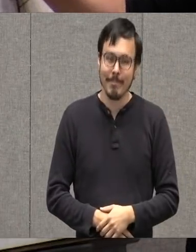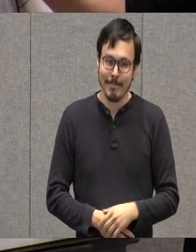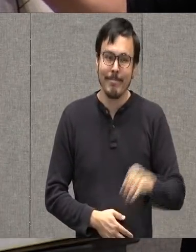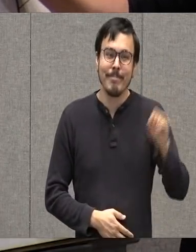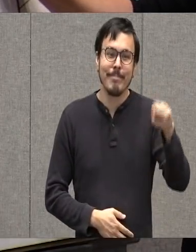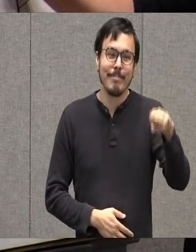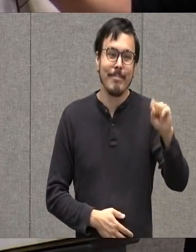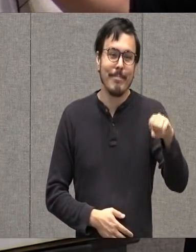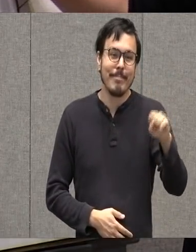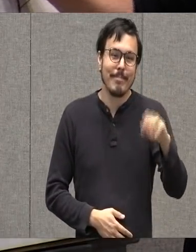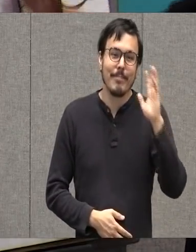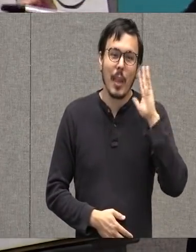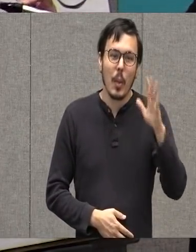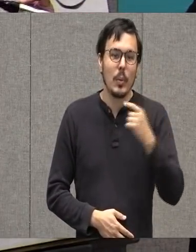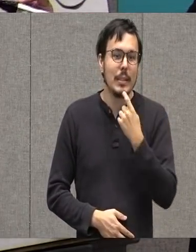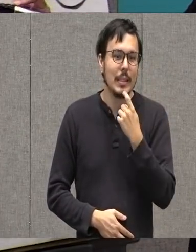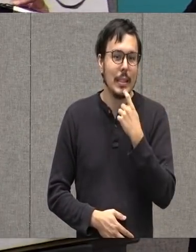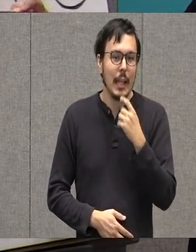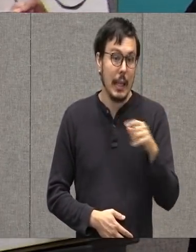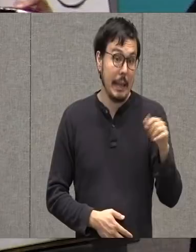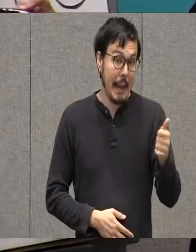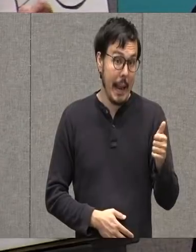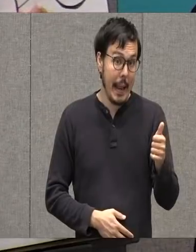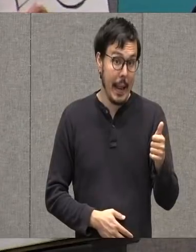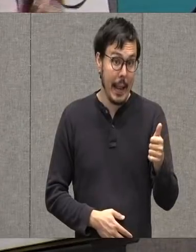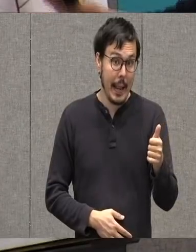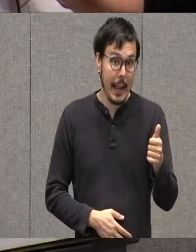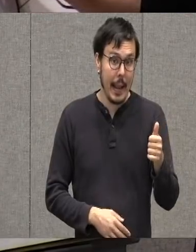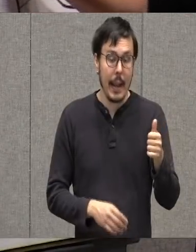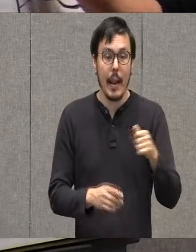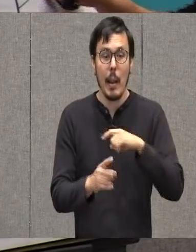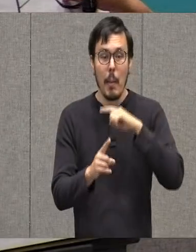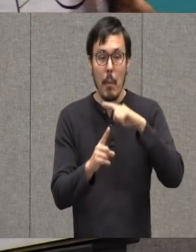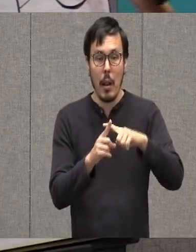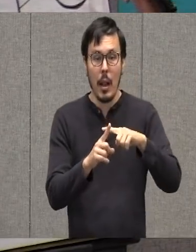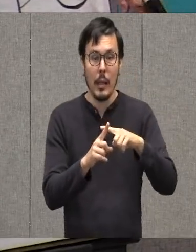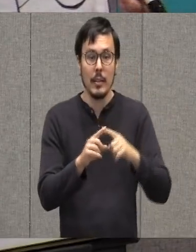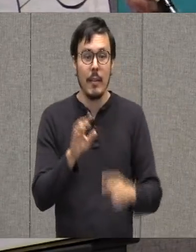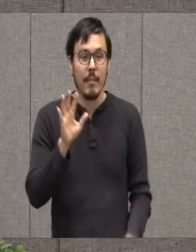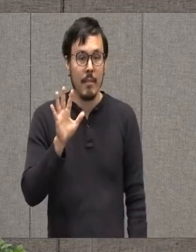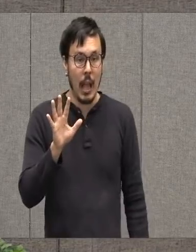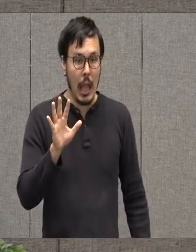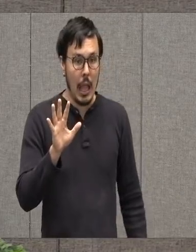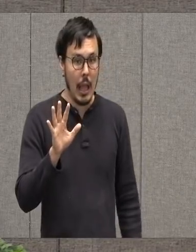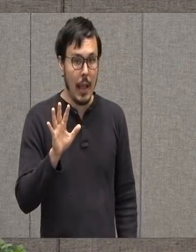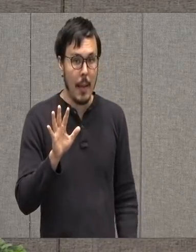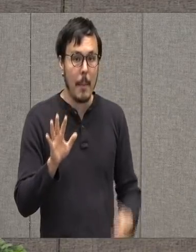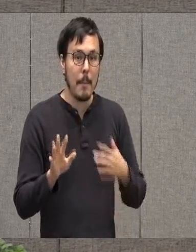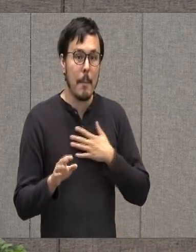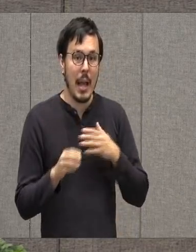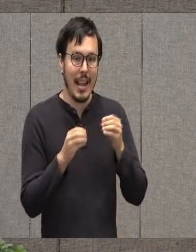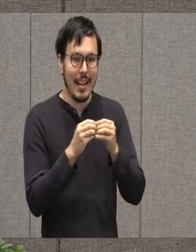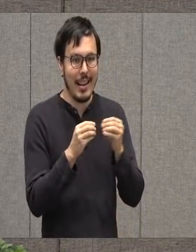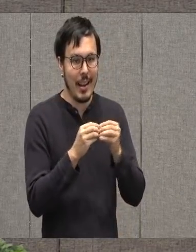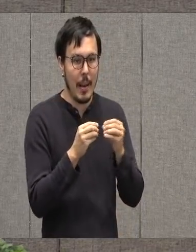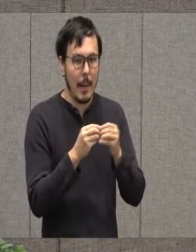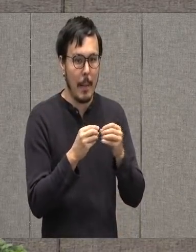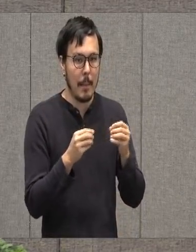So I'm gonna say 10 and five in my number bond together to make 15.